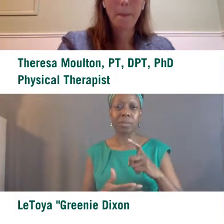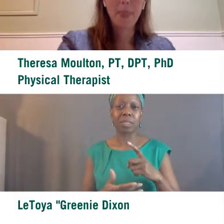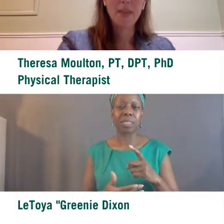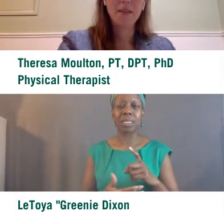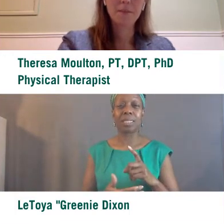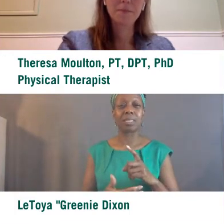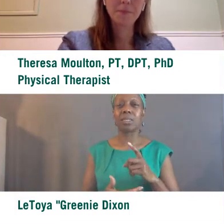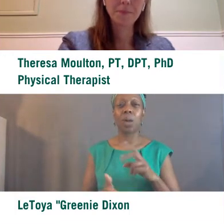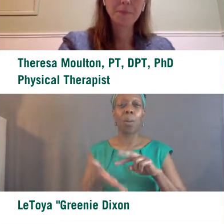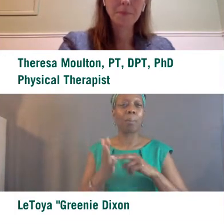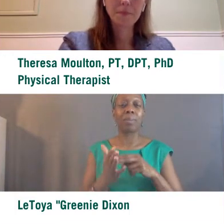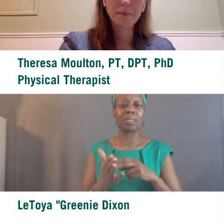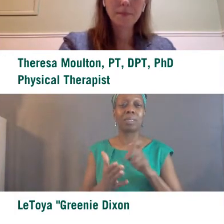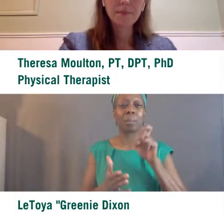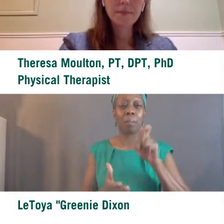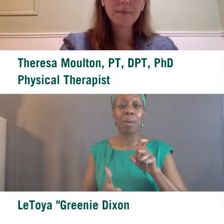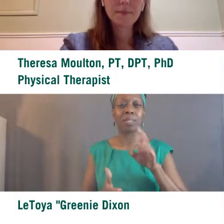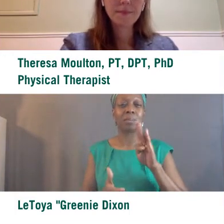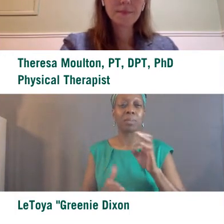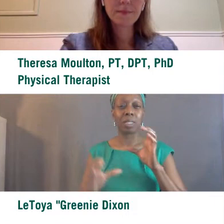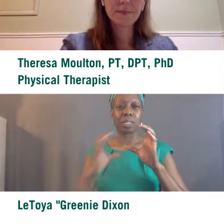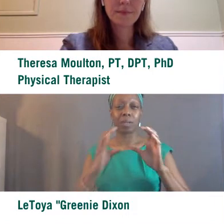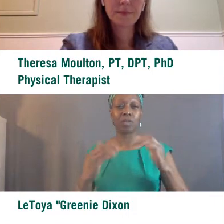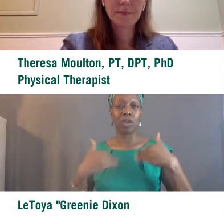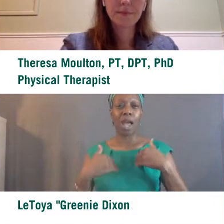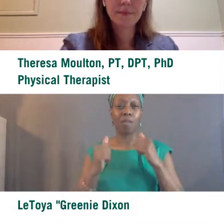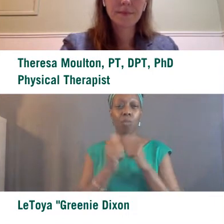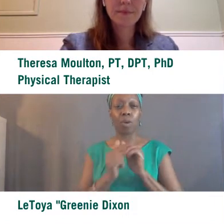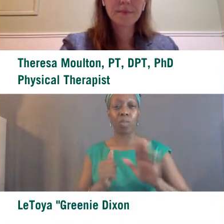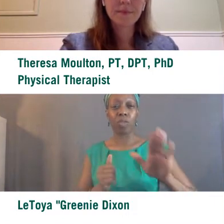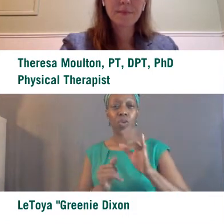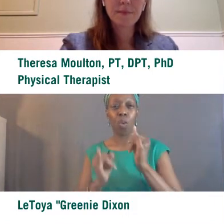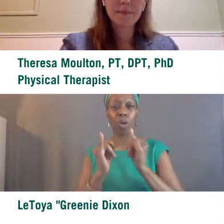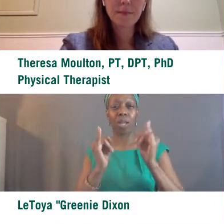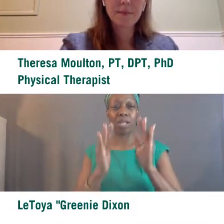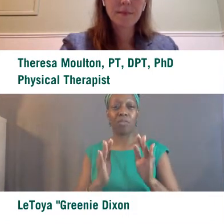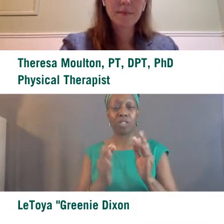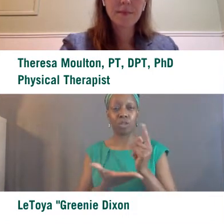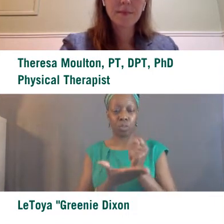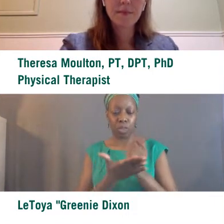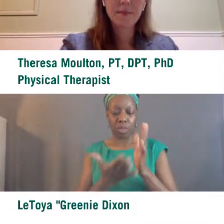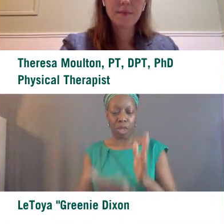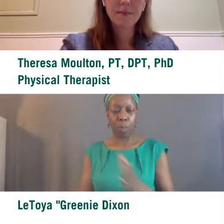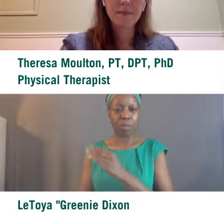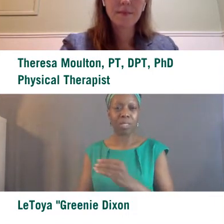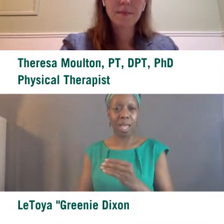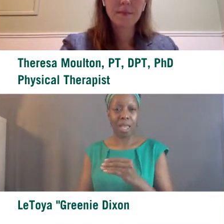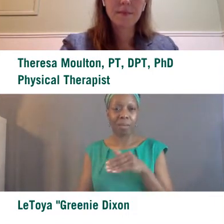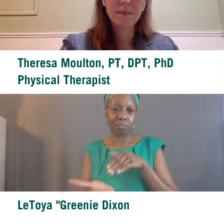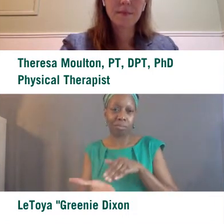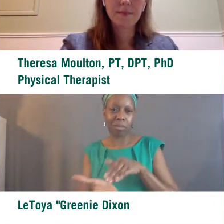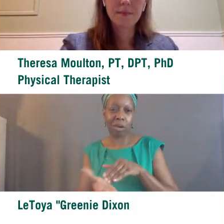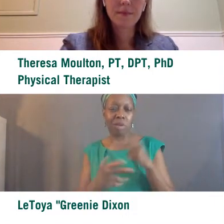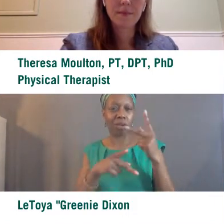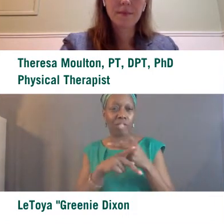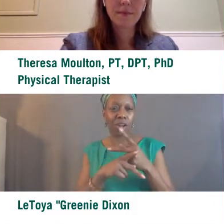that you really are going to need to have with your individual therapist, with your individual physician to figure out what the right thing for you is.